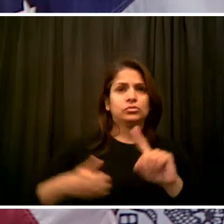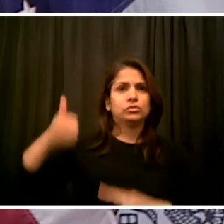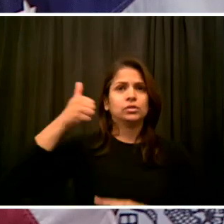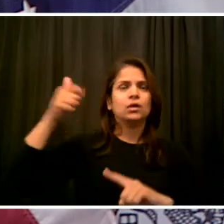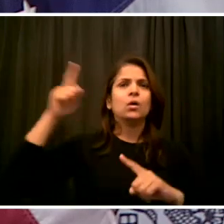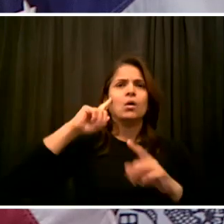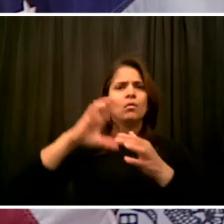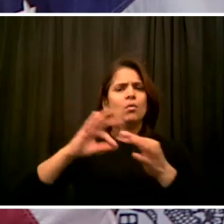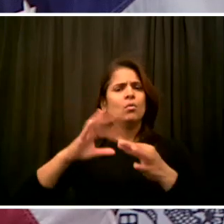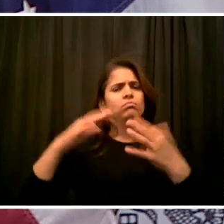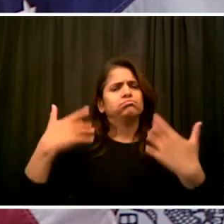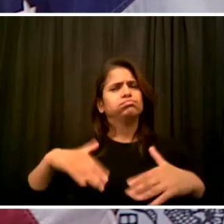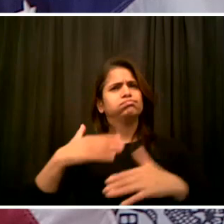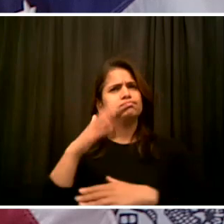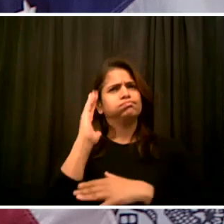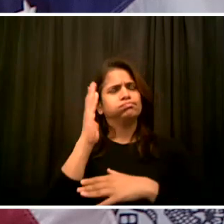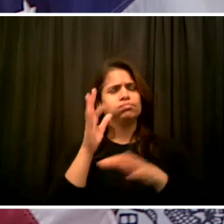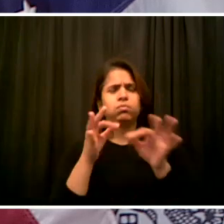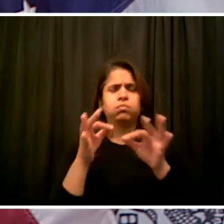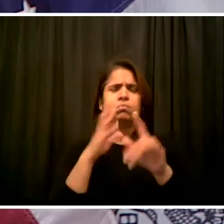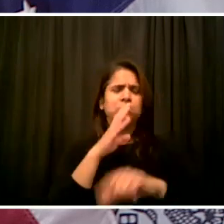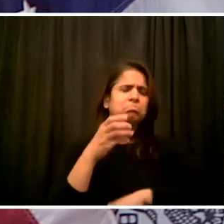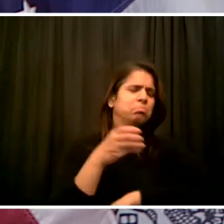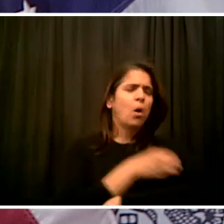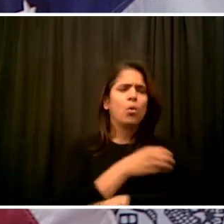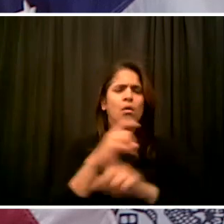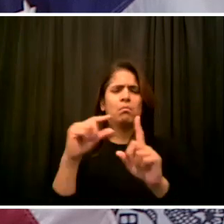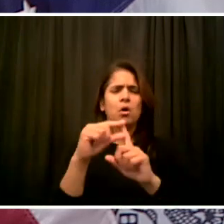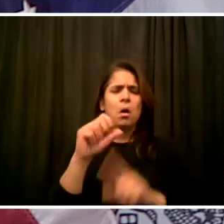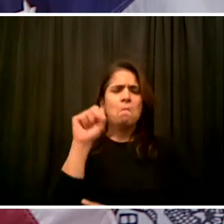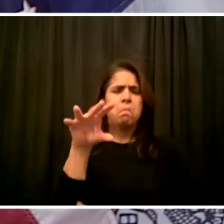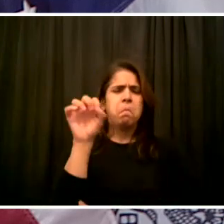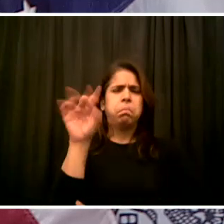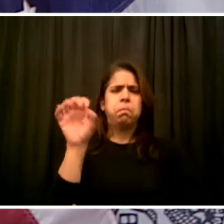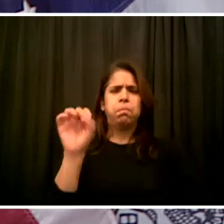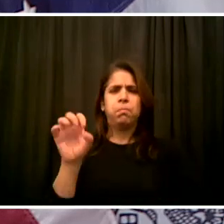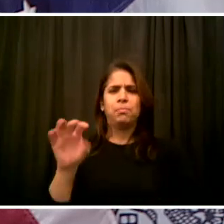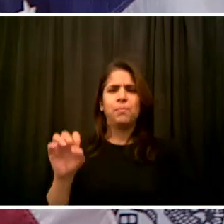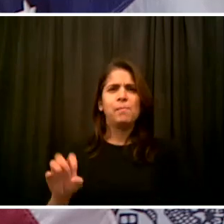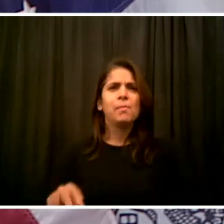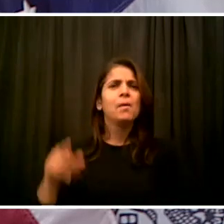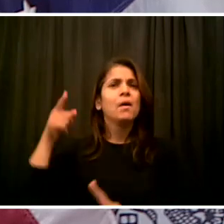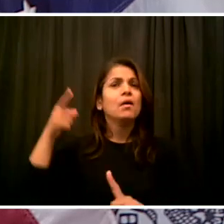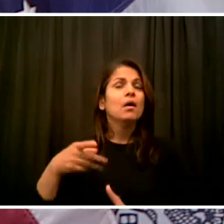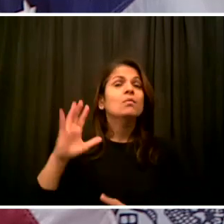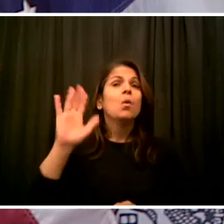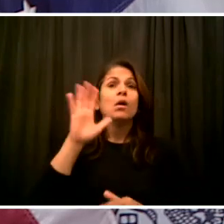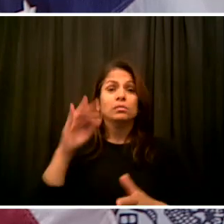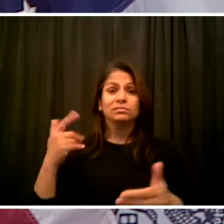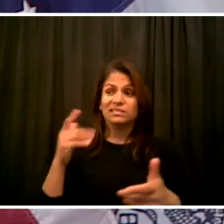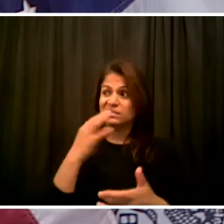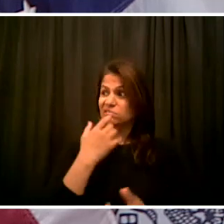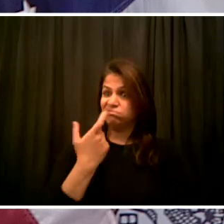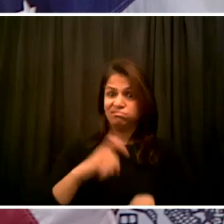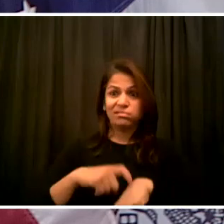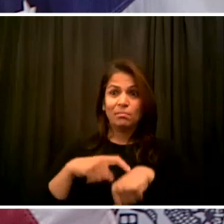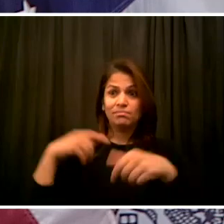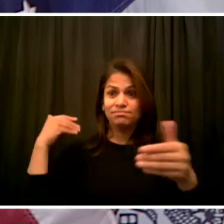POWERFUL REMARKS, THAT THE -- WE DO EXPT,EC IN THE WARMER MONTHS DIFFERENT